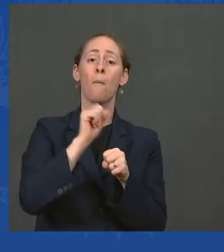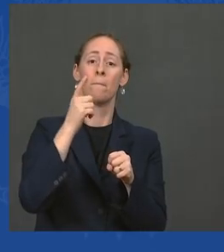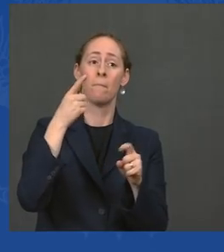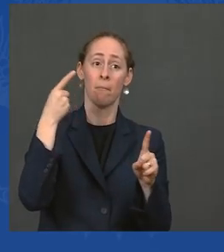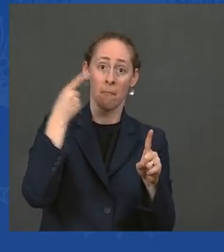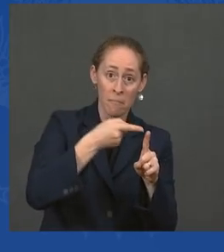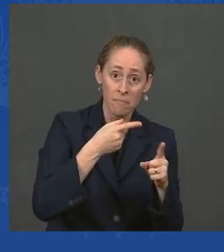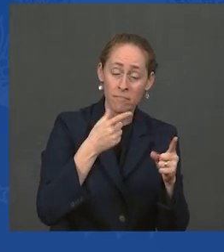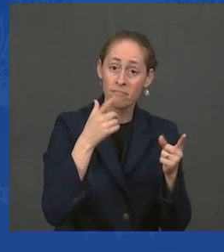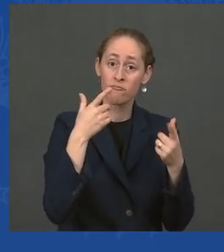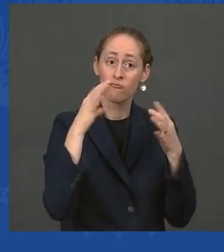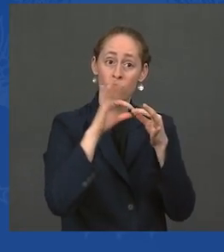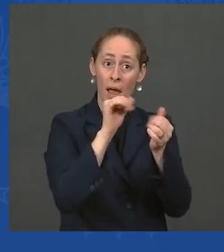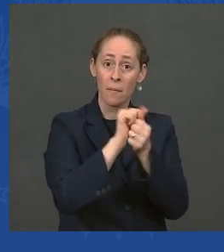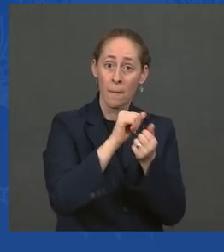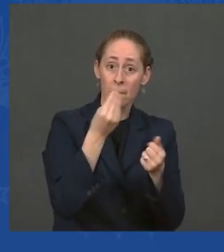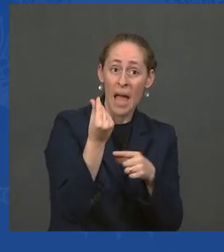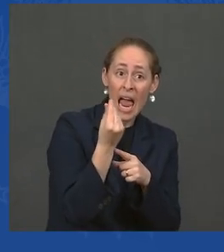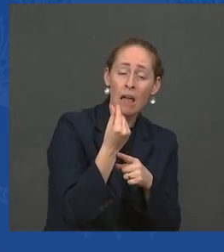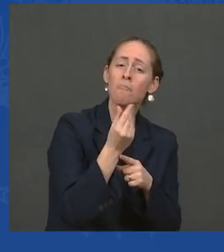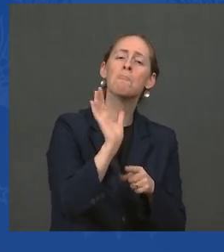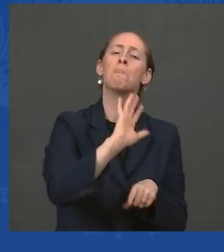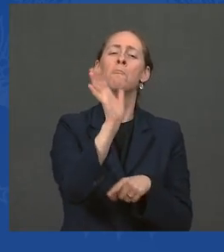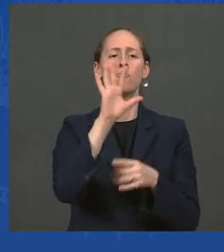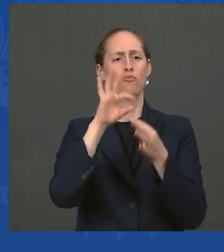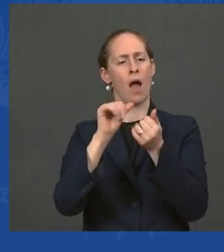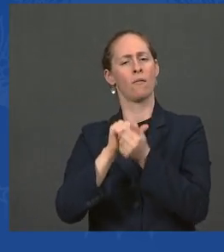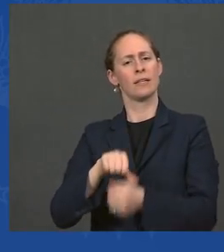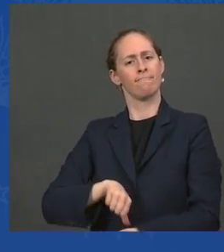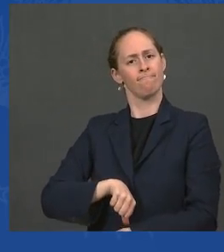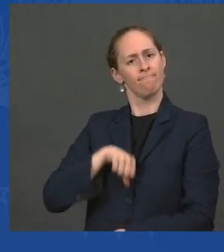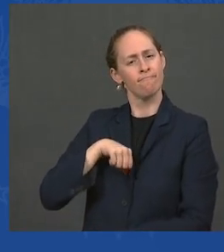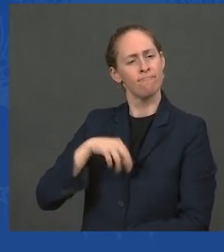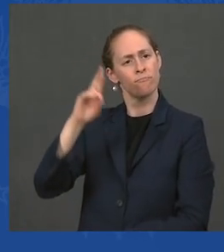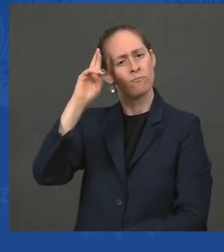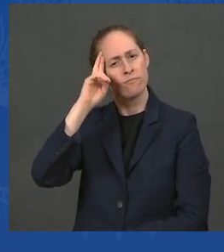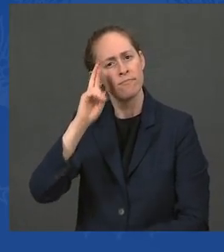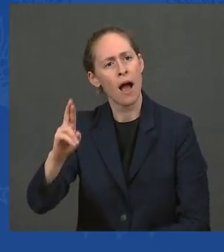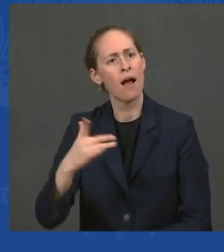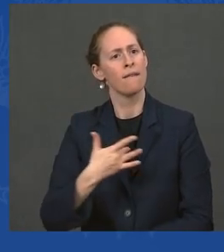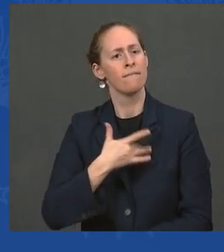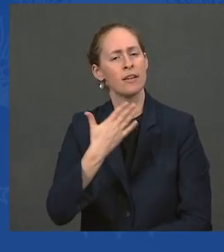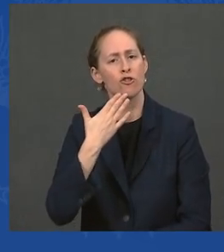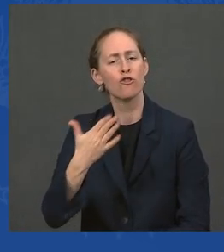It's about your dignity. It's about respect. It's about being able to look your kid in the eye and say, 'Honey, it's going to be okay.'"